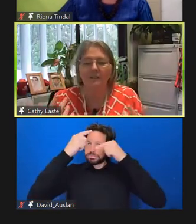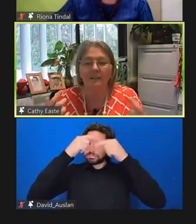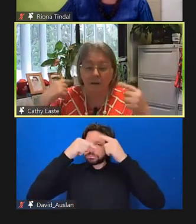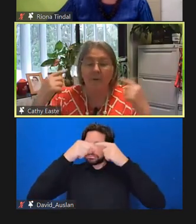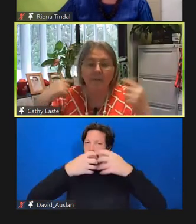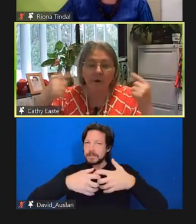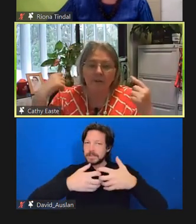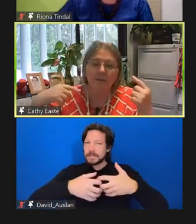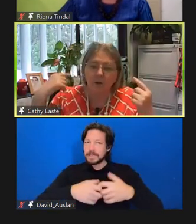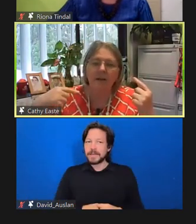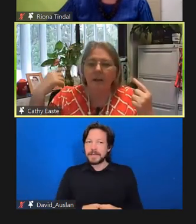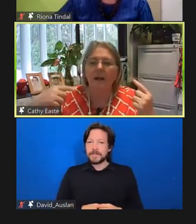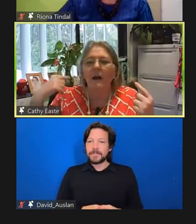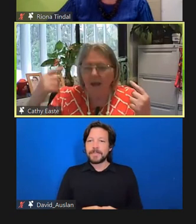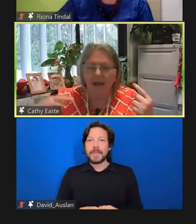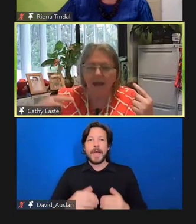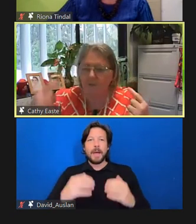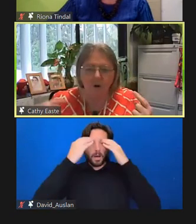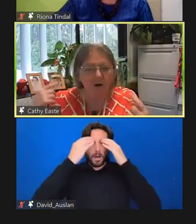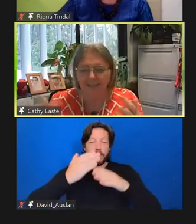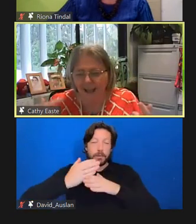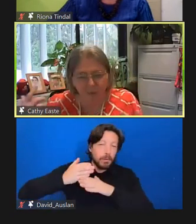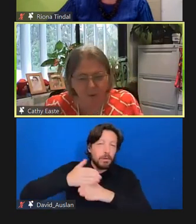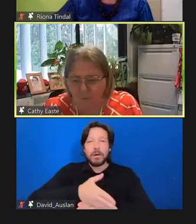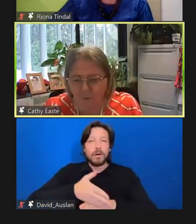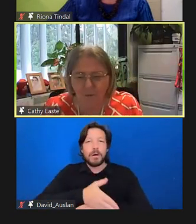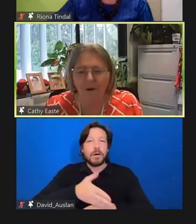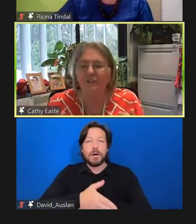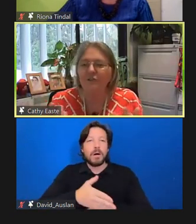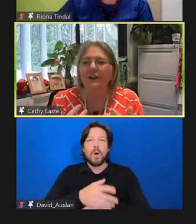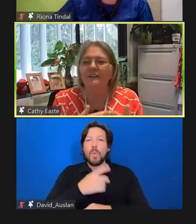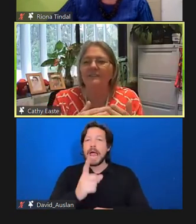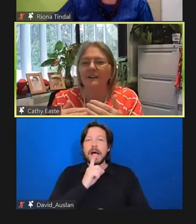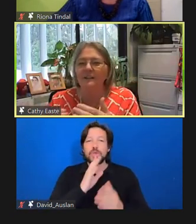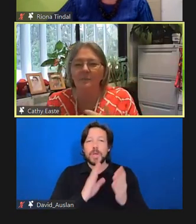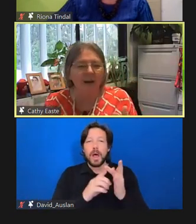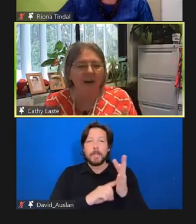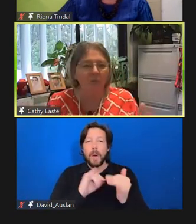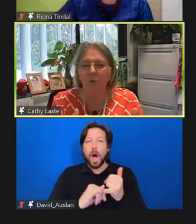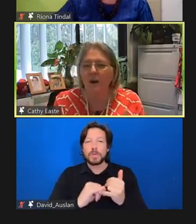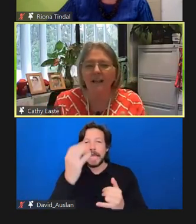ability, but their mind is going a hundred miles an hour or more trying to fill in the blank. What